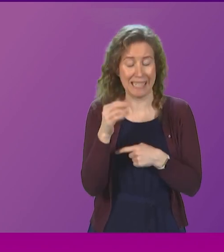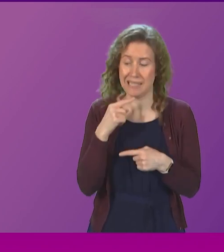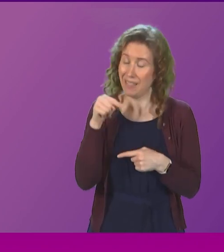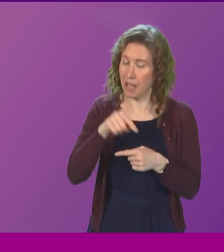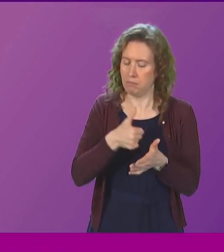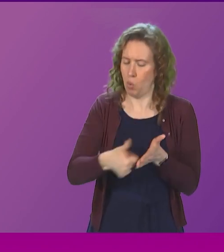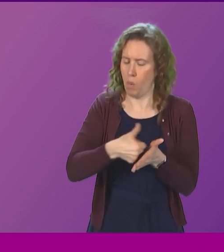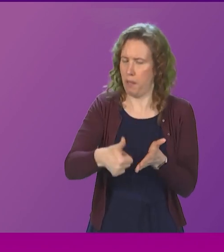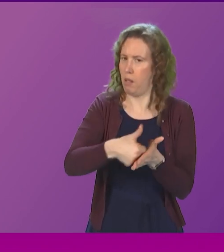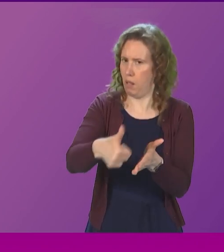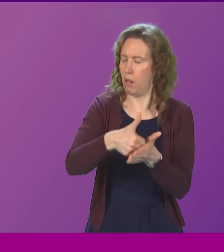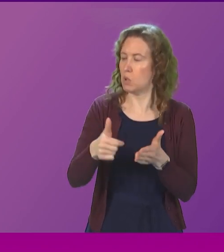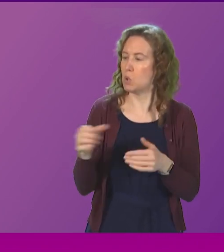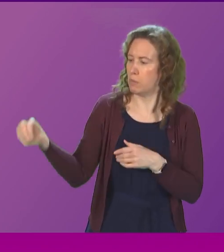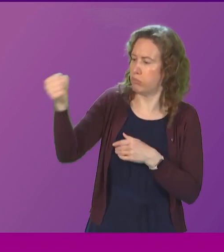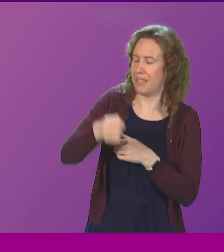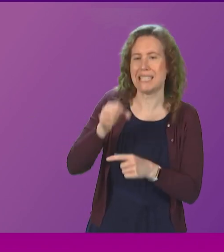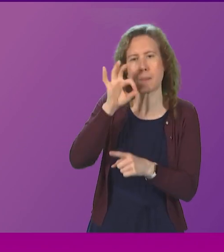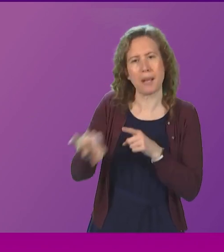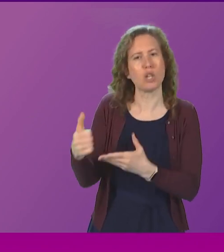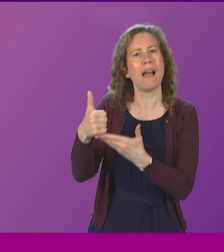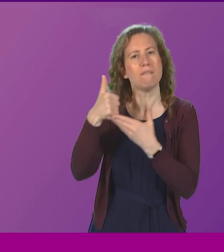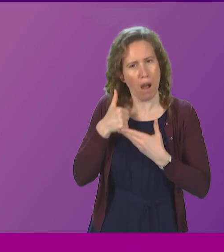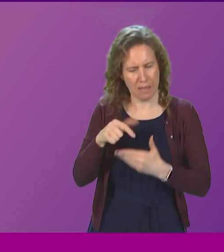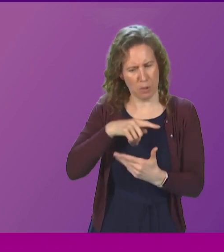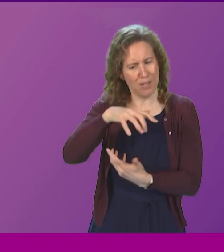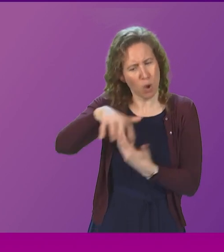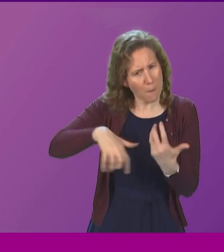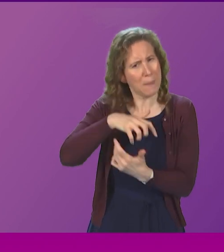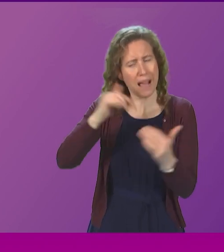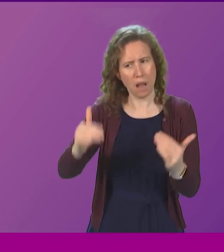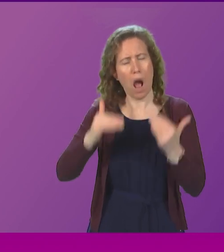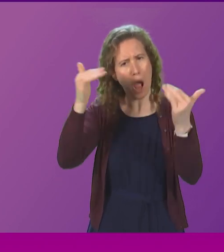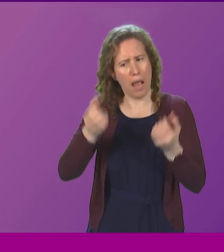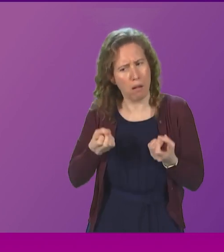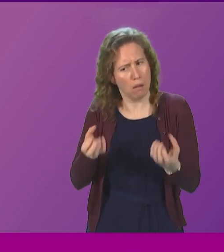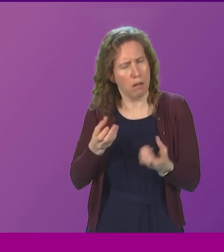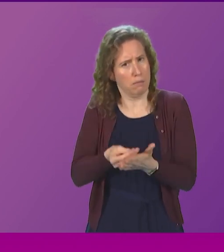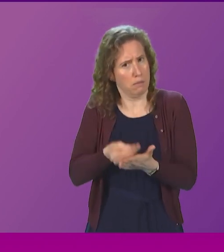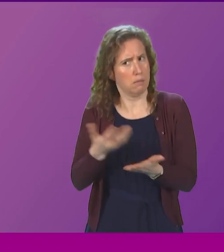practice to use specialist advisers for complex, high-value projects such as this one, to ensure